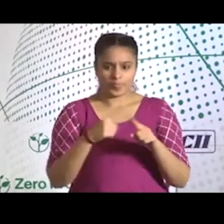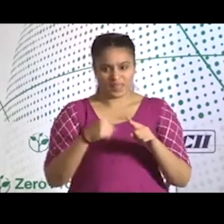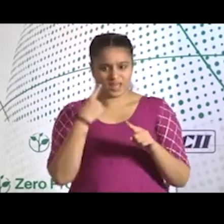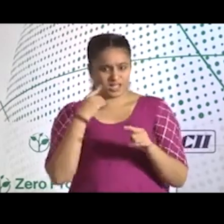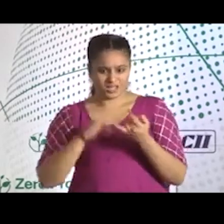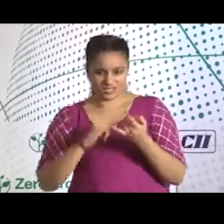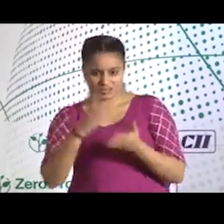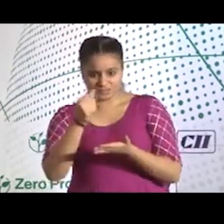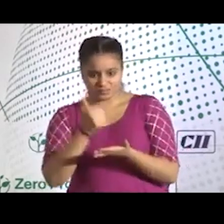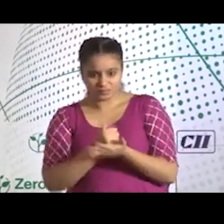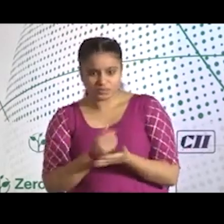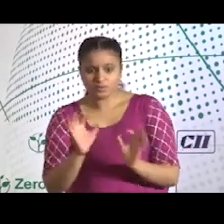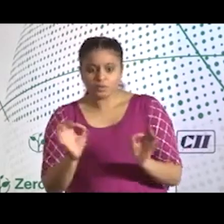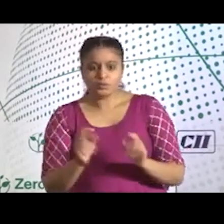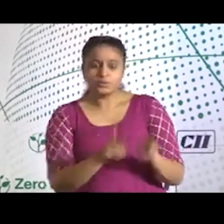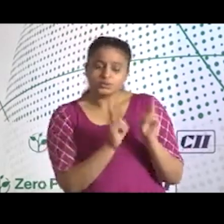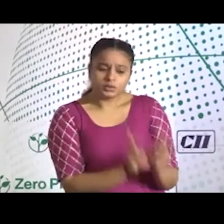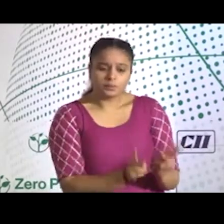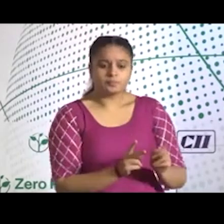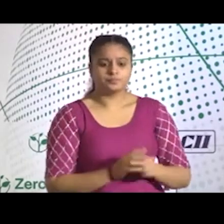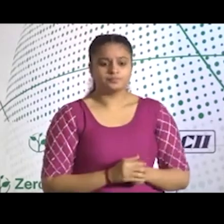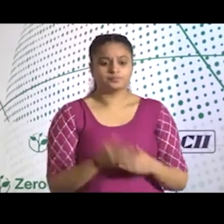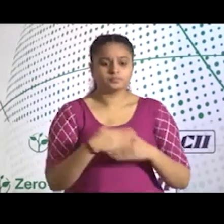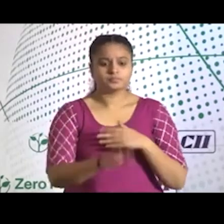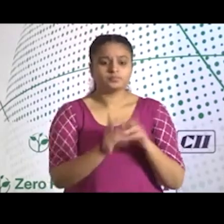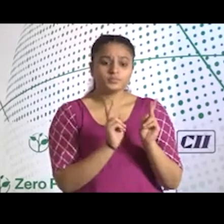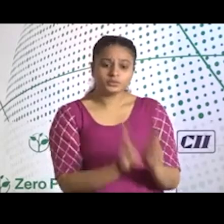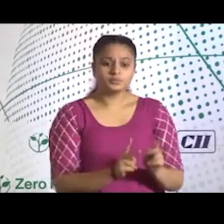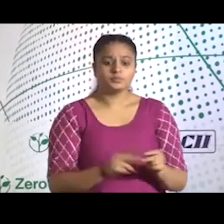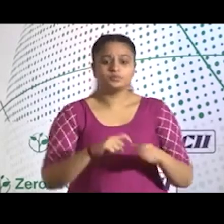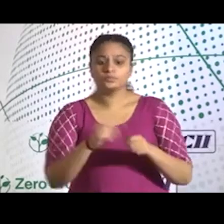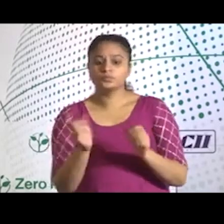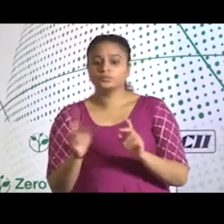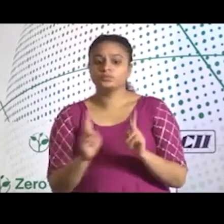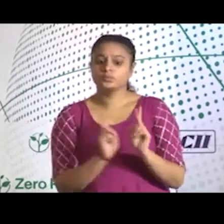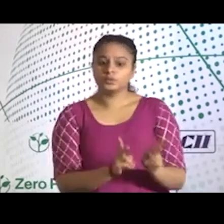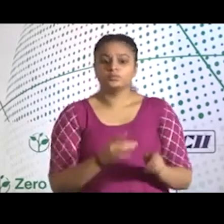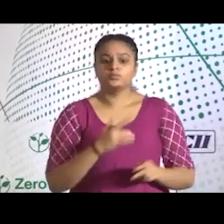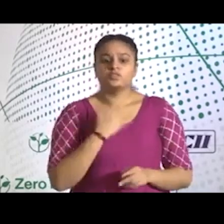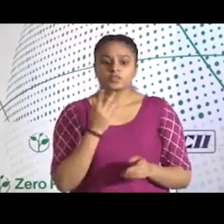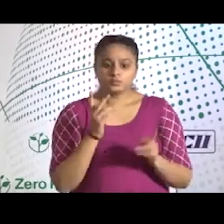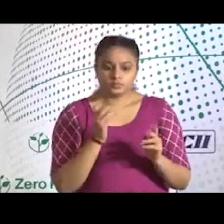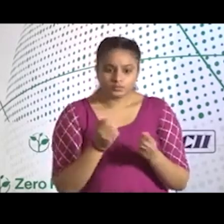group subsidiary subsidiaries, what we have relied somewhere.